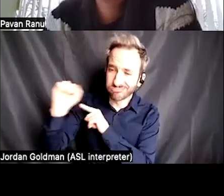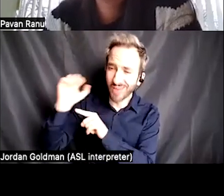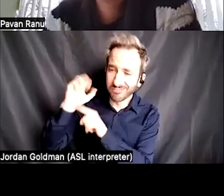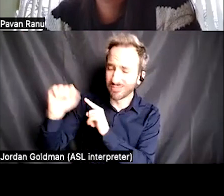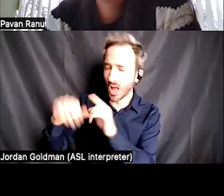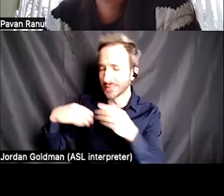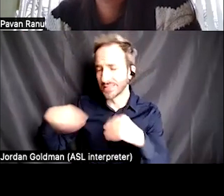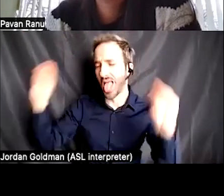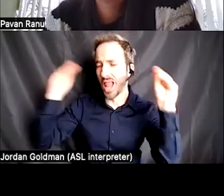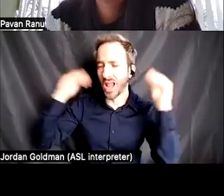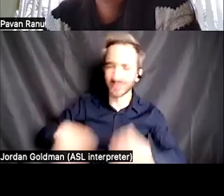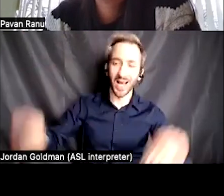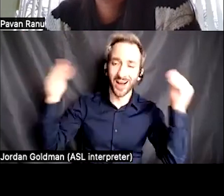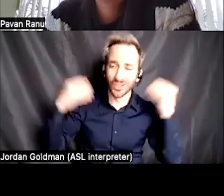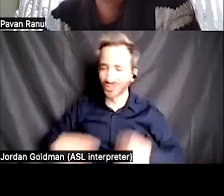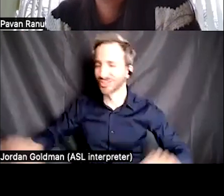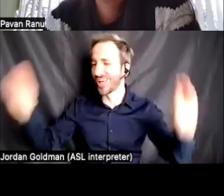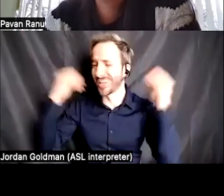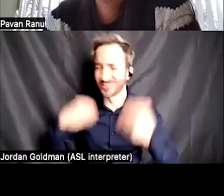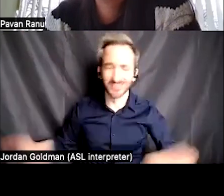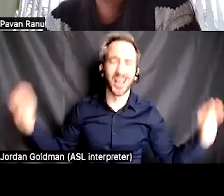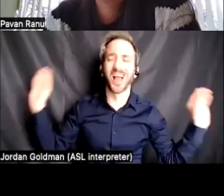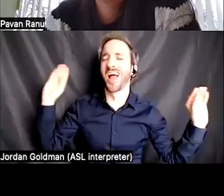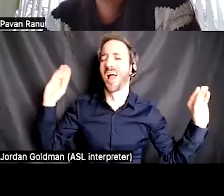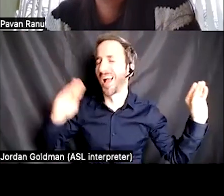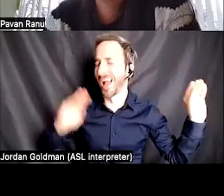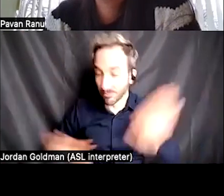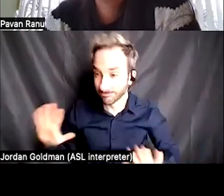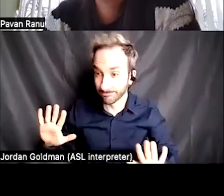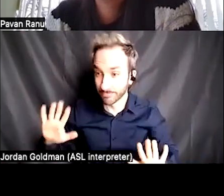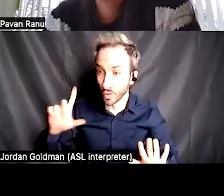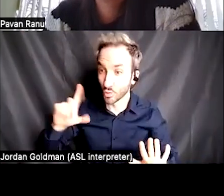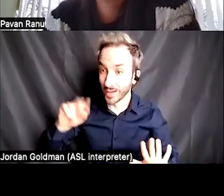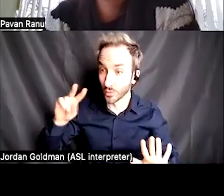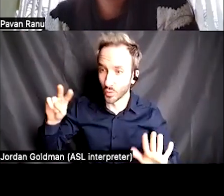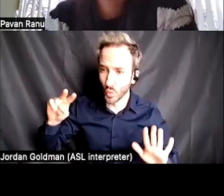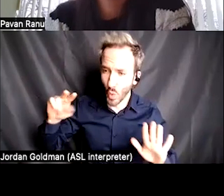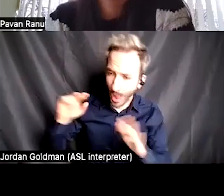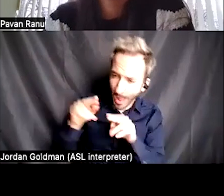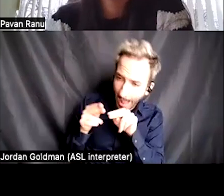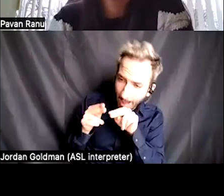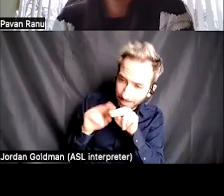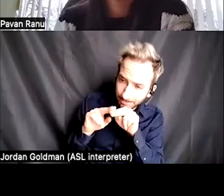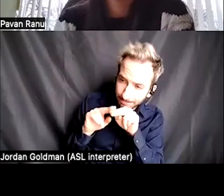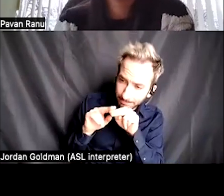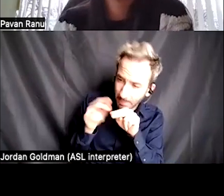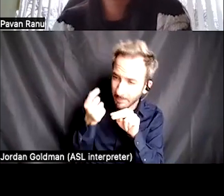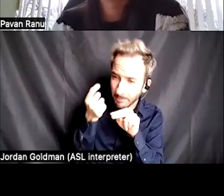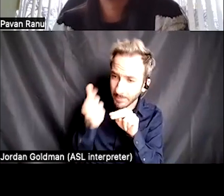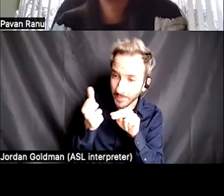and organizing category, 2022 was the lowest year by miles. It's down 64% over last year.